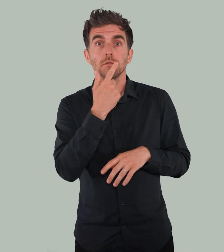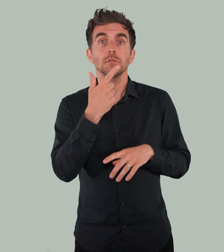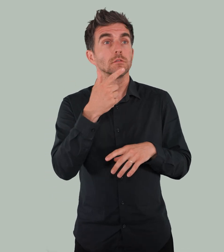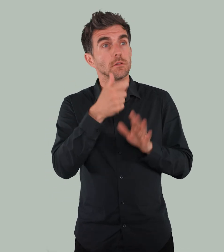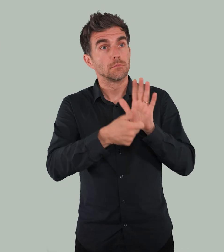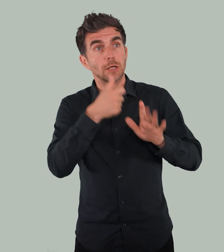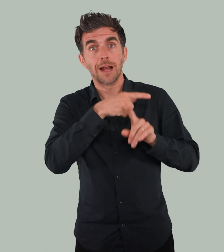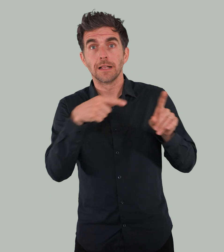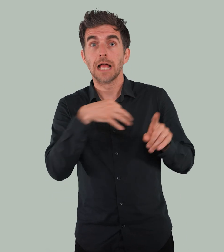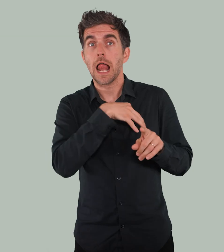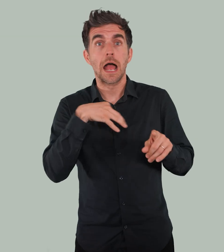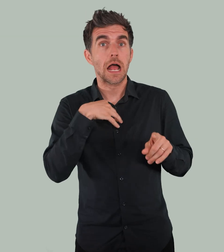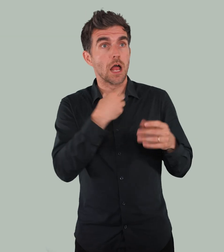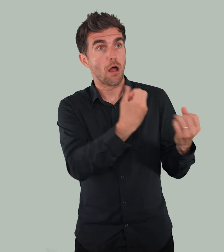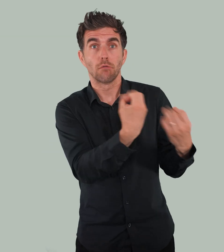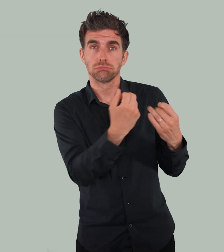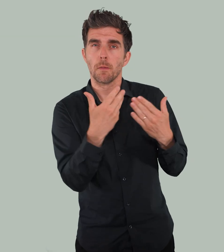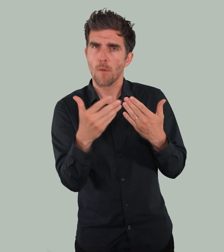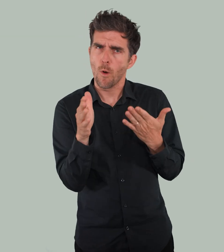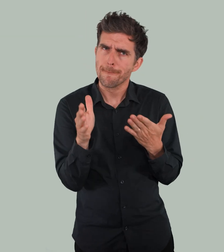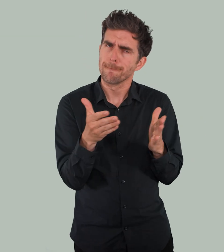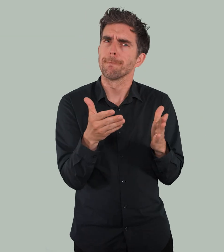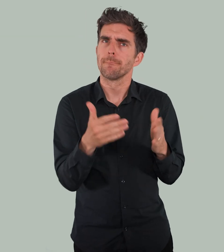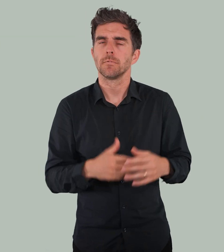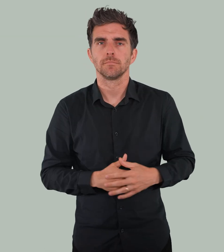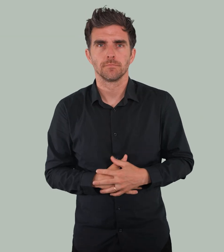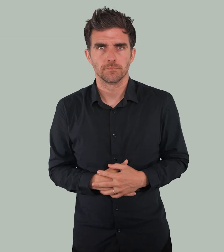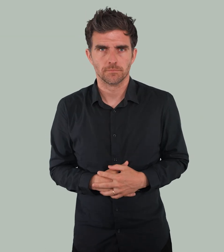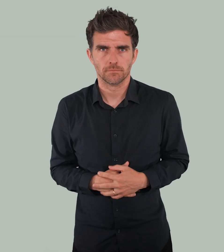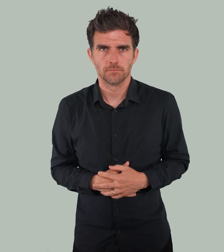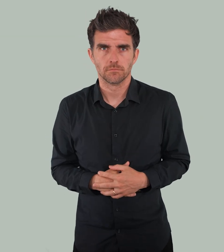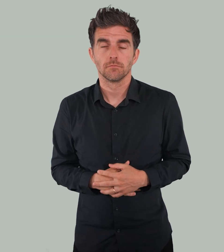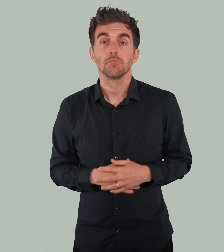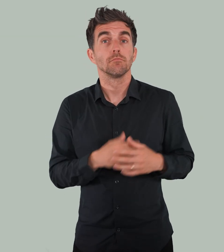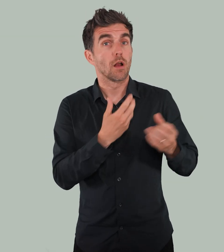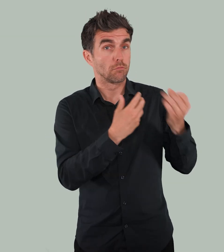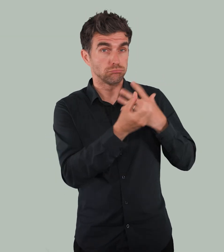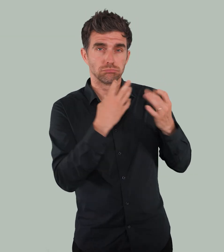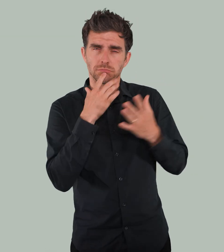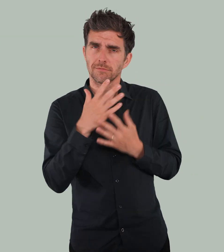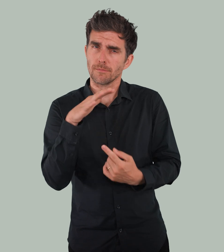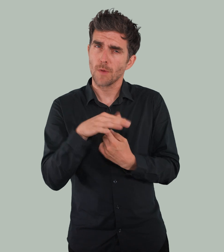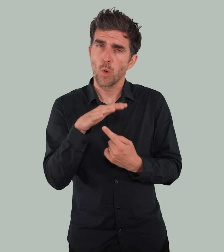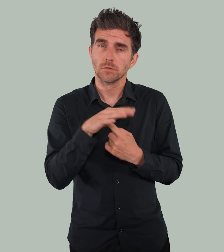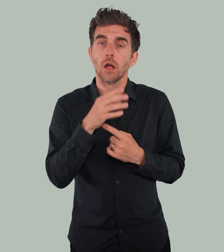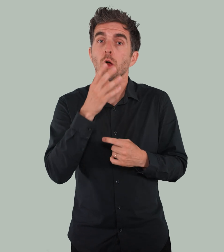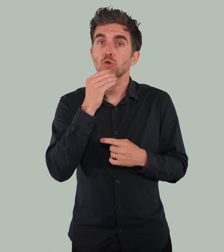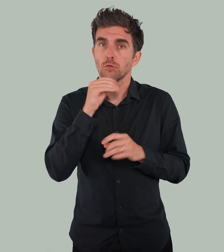and input from specialist clinicians. Respondents highlight the importance of using